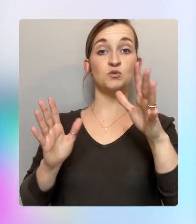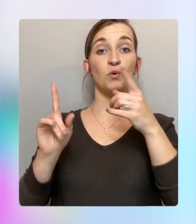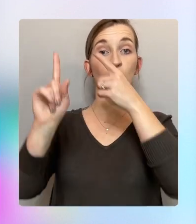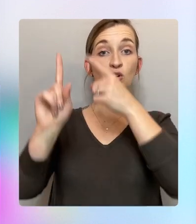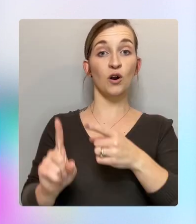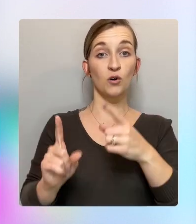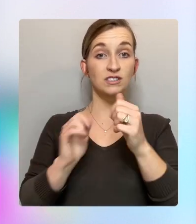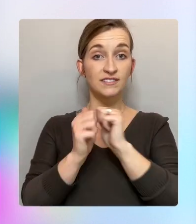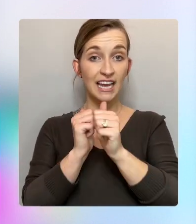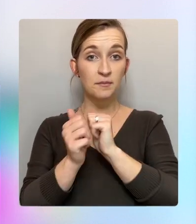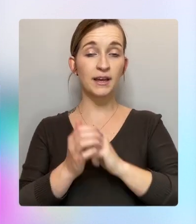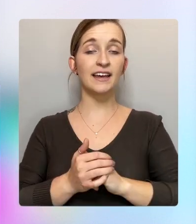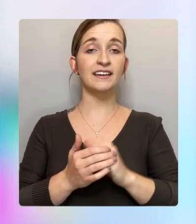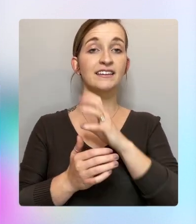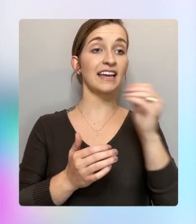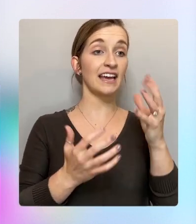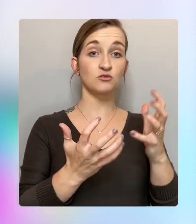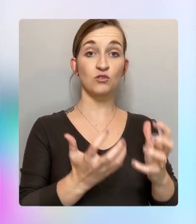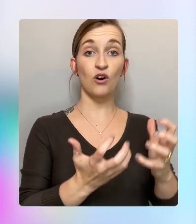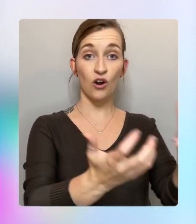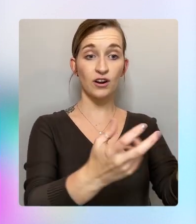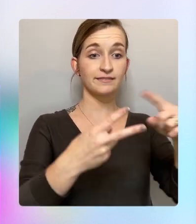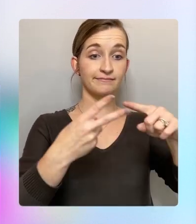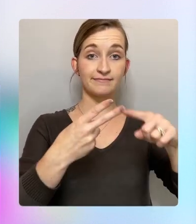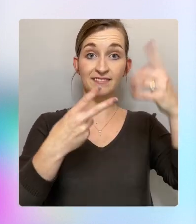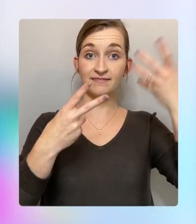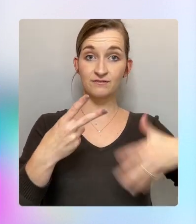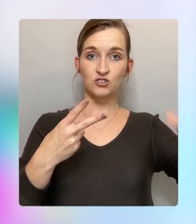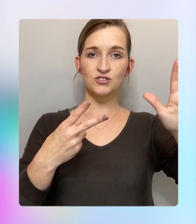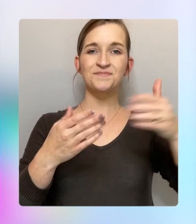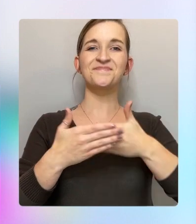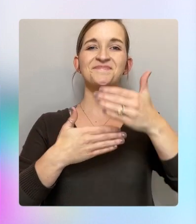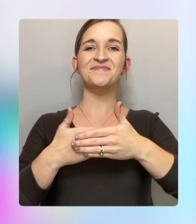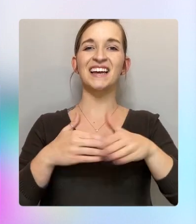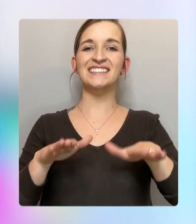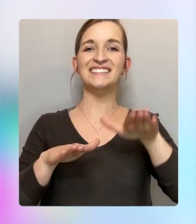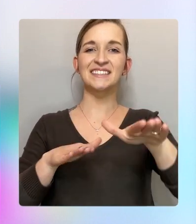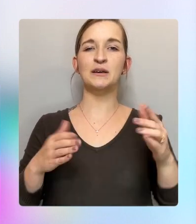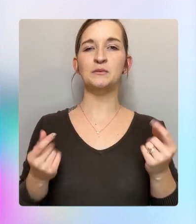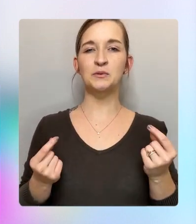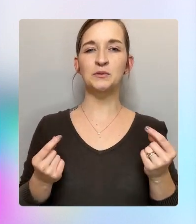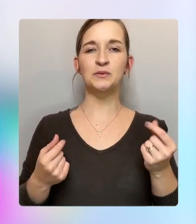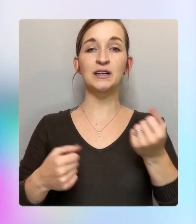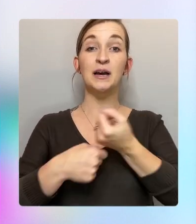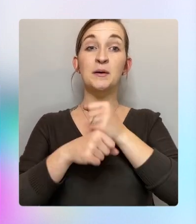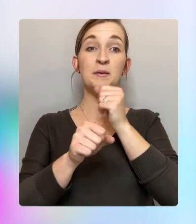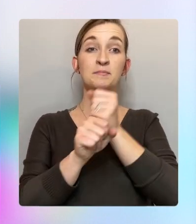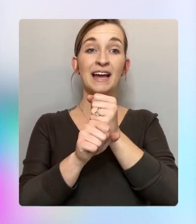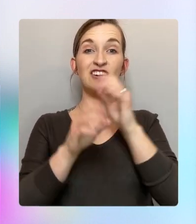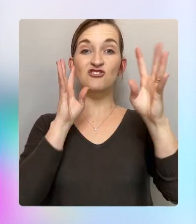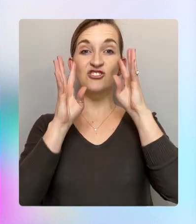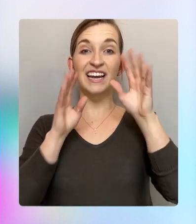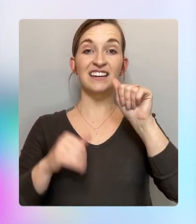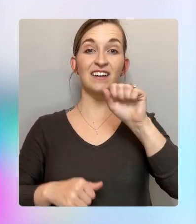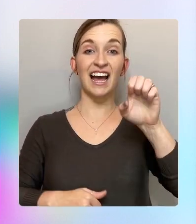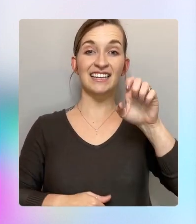the next step is making creative assets to support your game's launch. The asset creation process